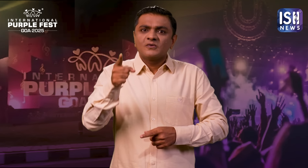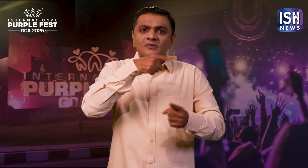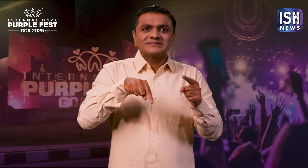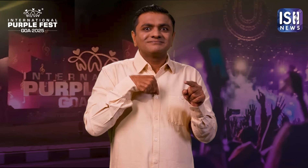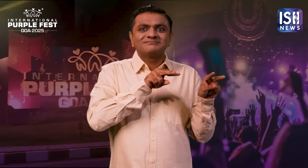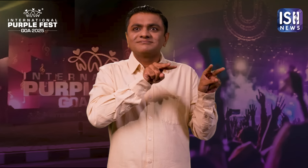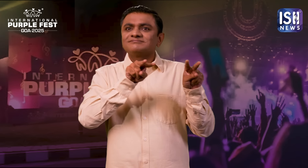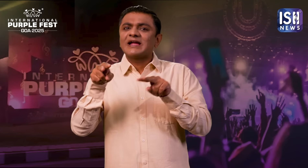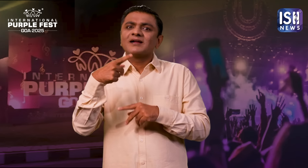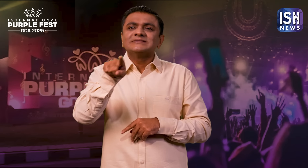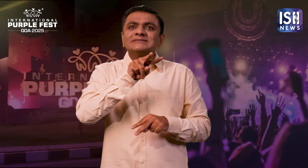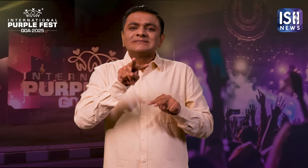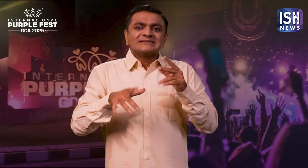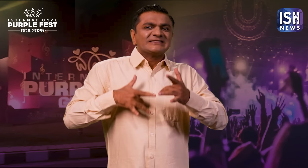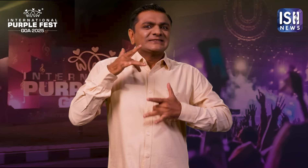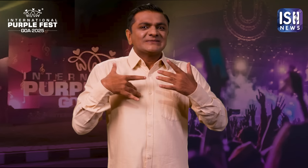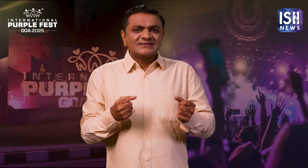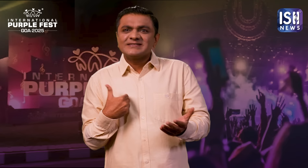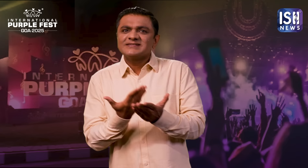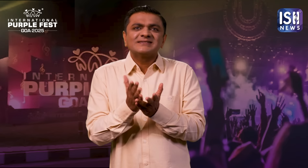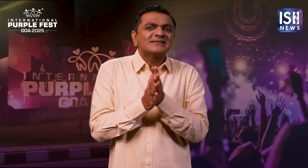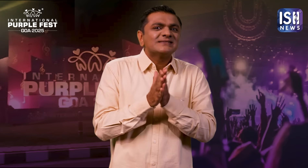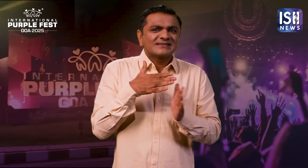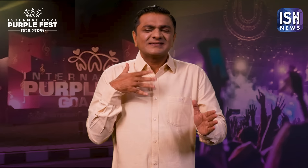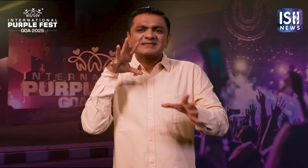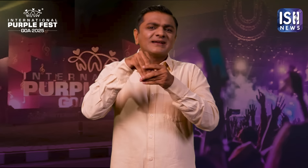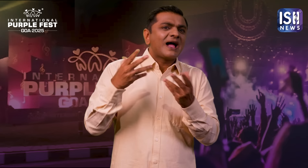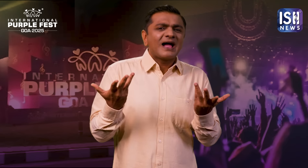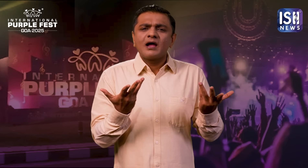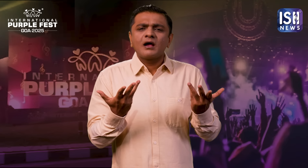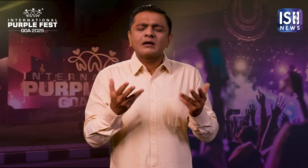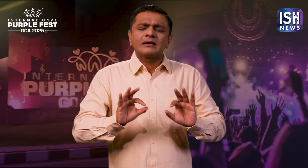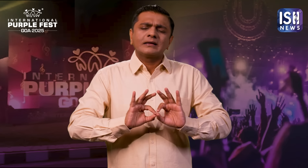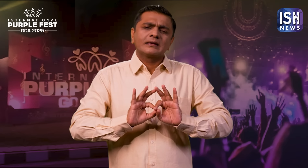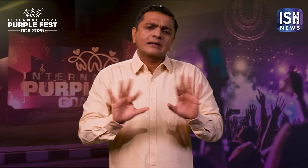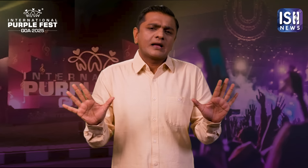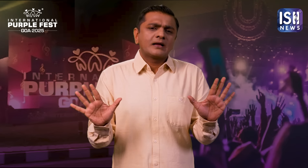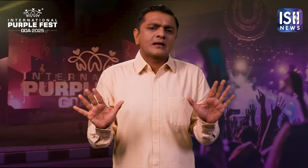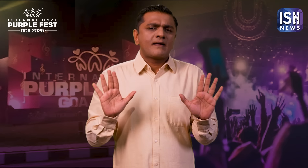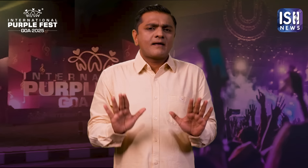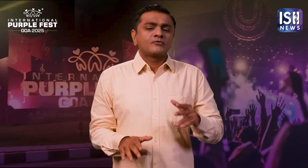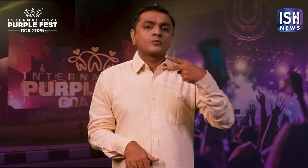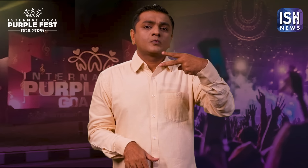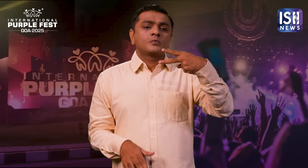Are you all excited to register for it? There are 2 ways.